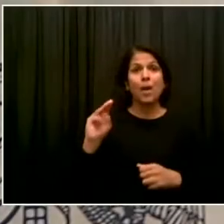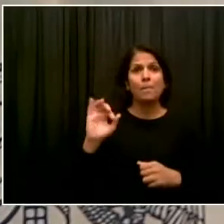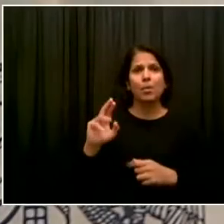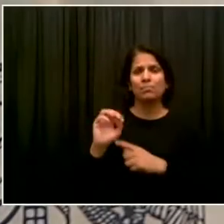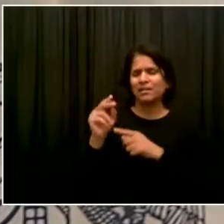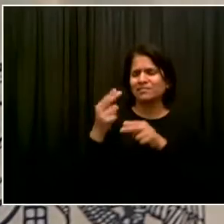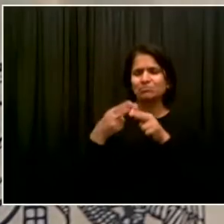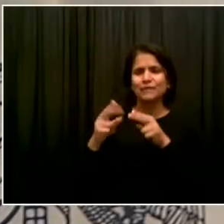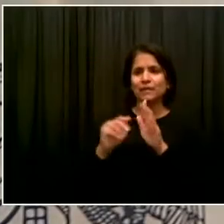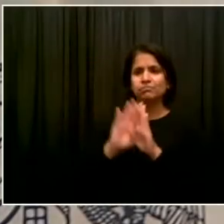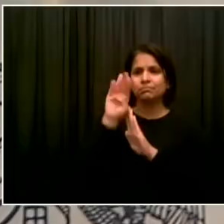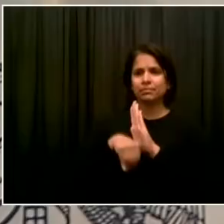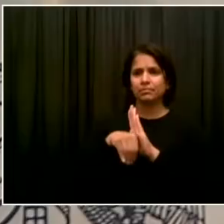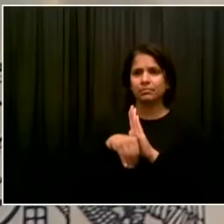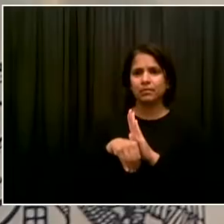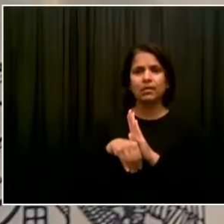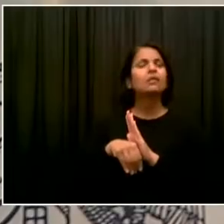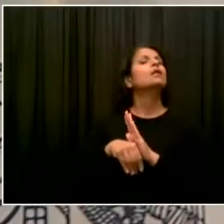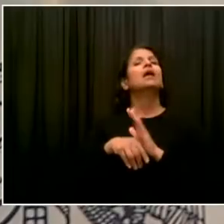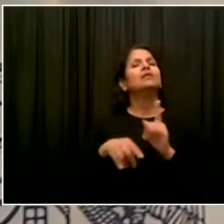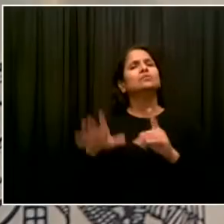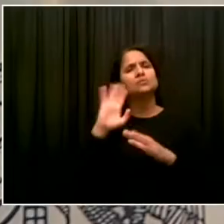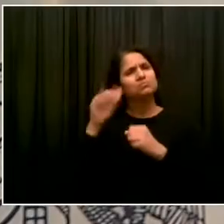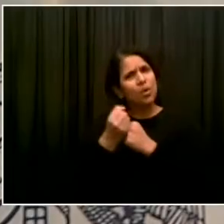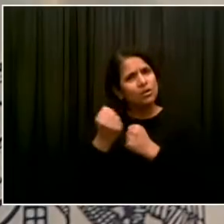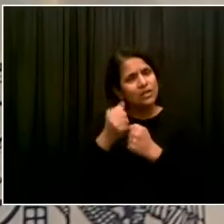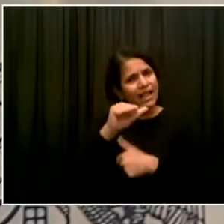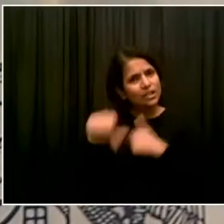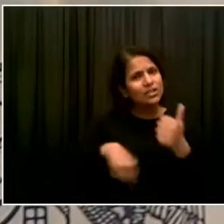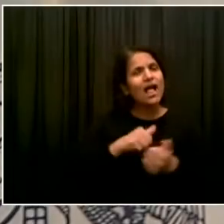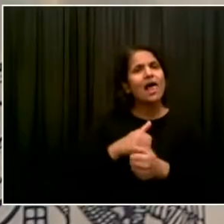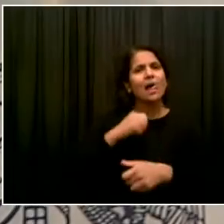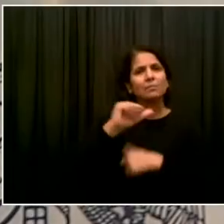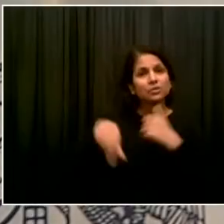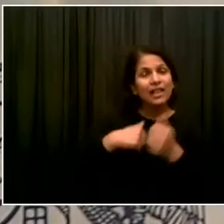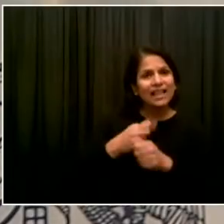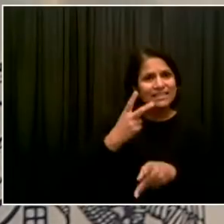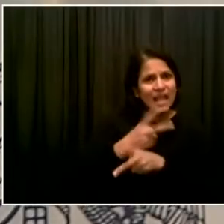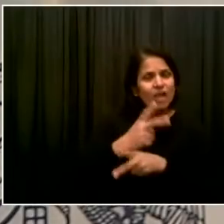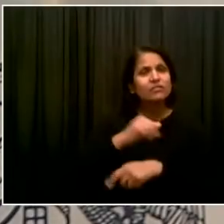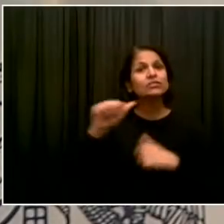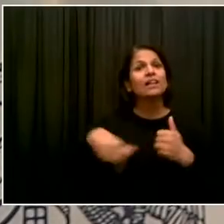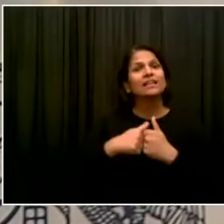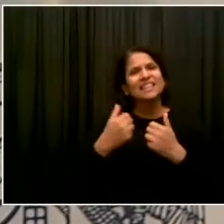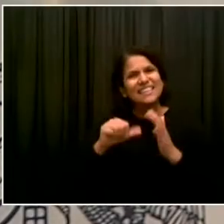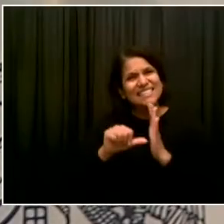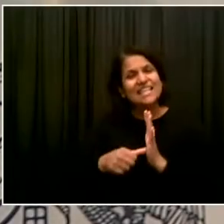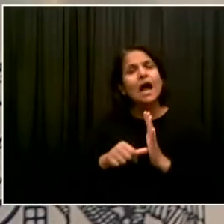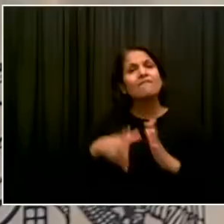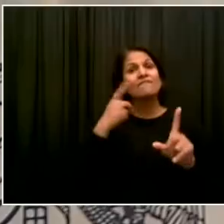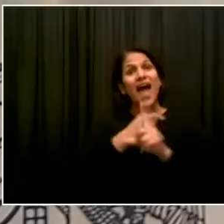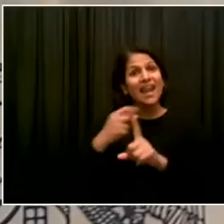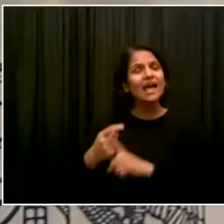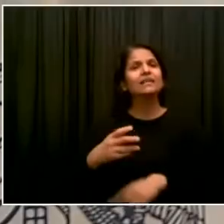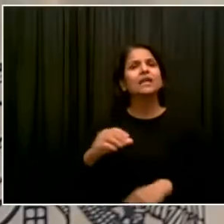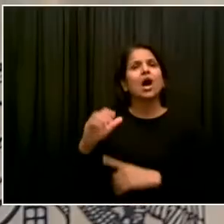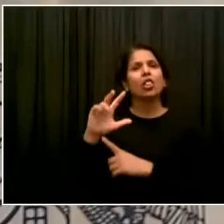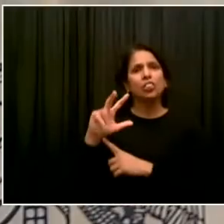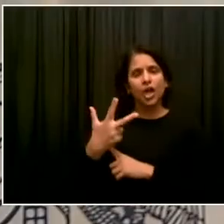WAS REALLY IMPORTANT. OMICRONI WLBL E LI KEA VERY BRIEF TIME.